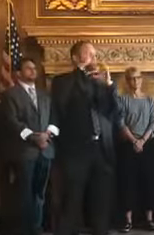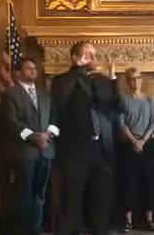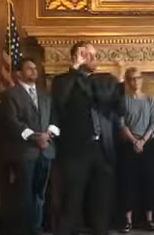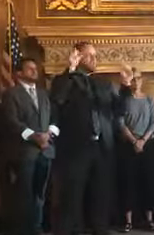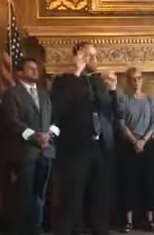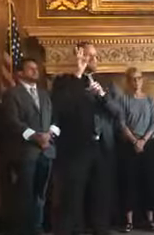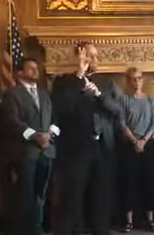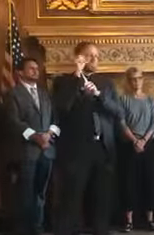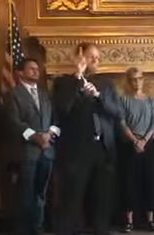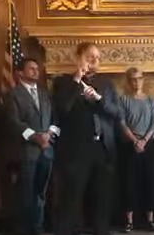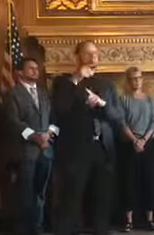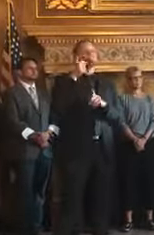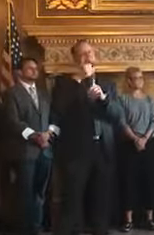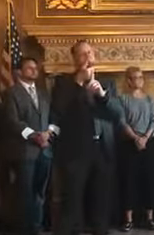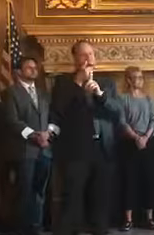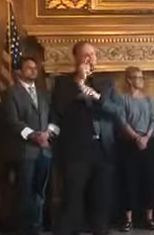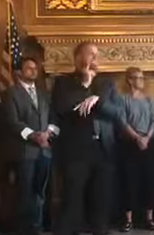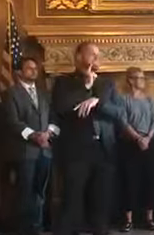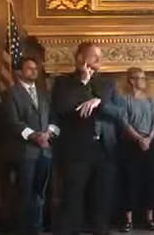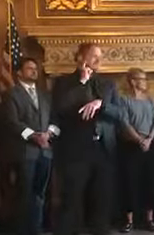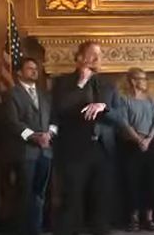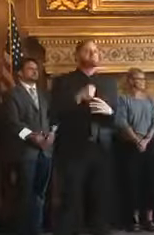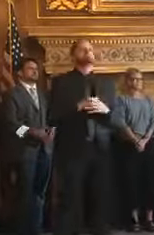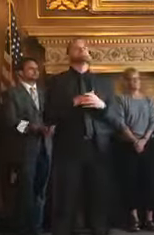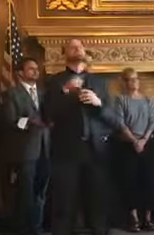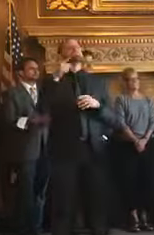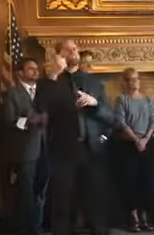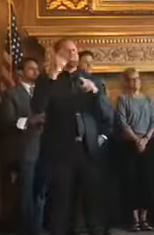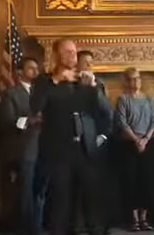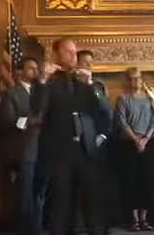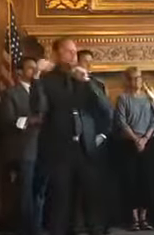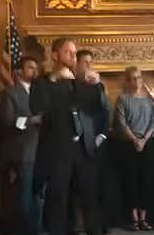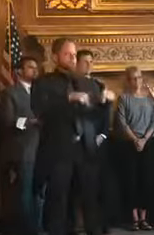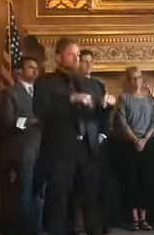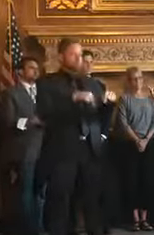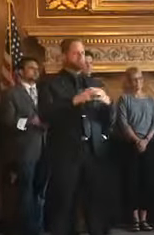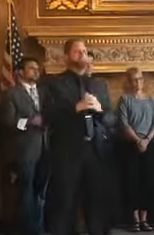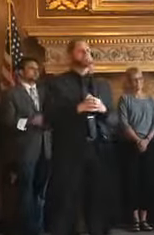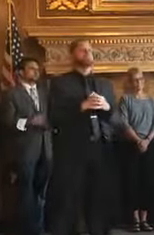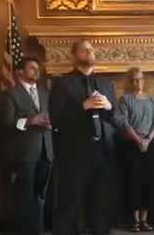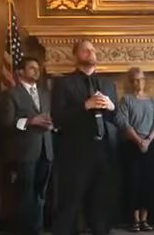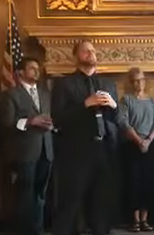conflict but we really appreciate all of your leadership and effort on this. Happy Deaf Awareness Week, let's get it done.